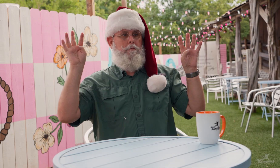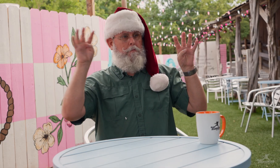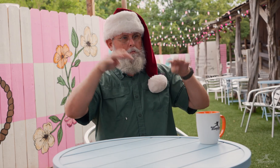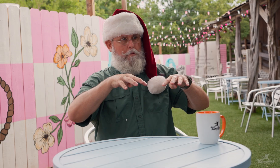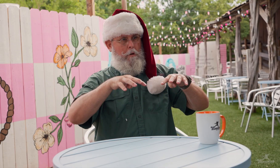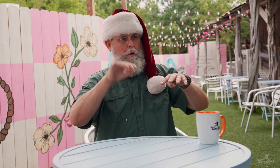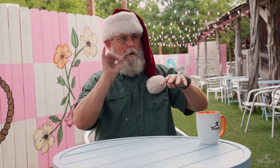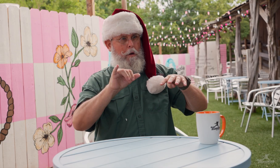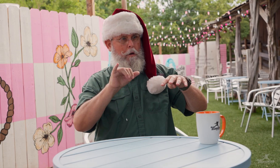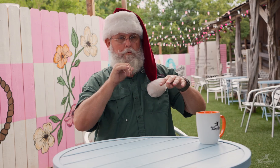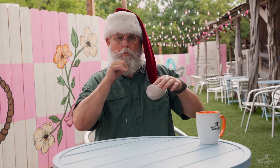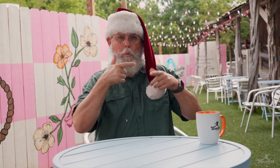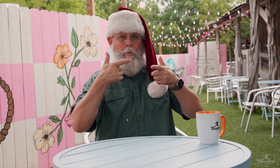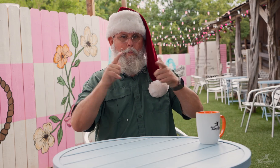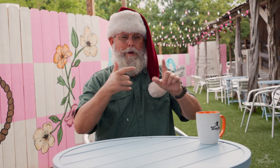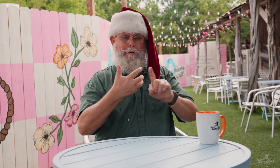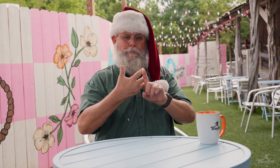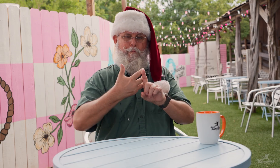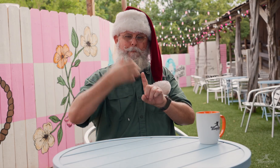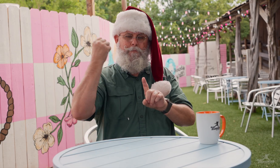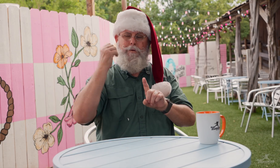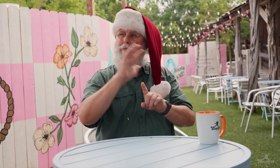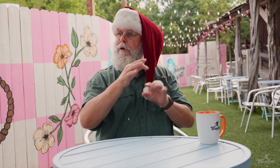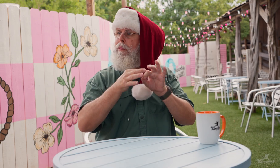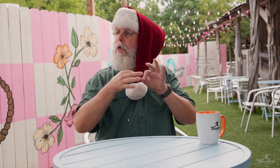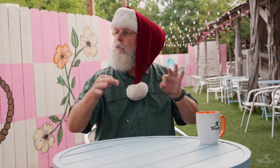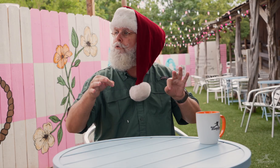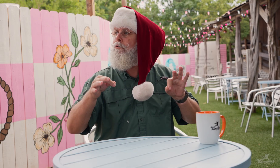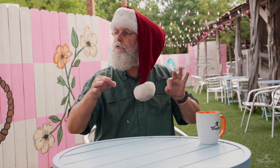Hearing people can learn from us, but don't let them deprive our language.